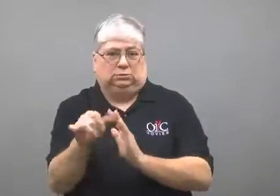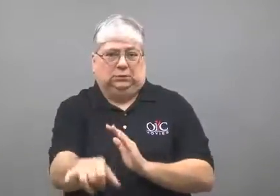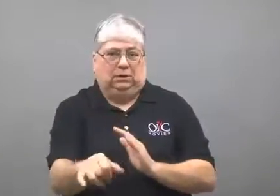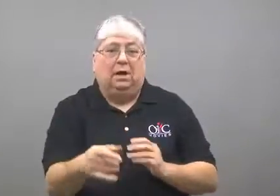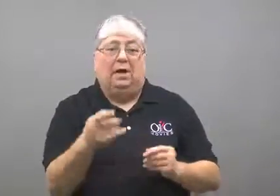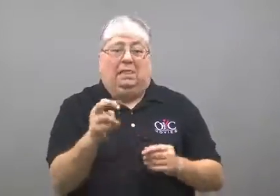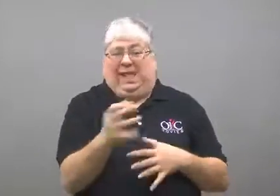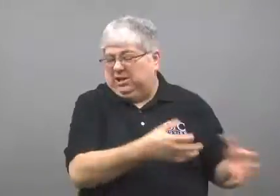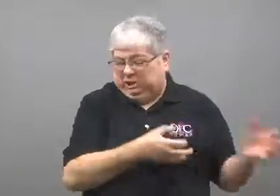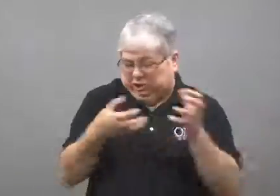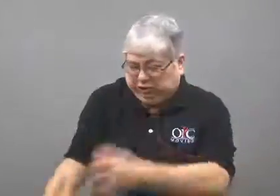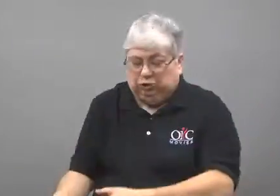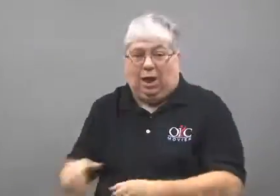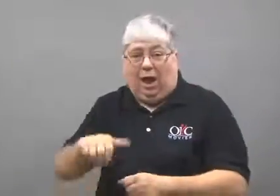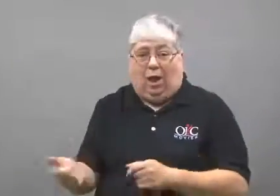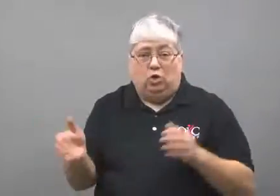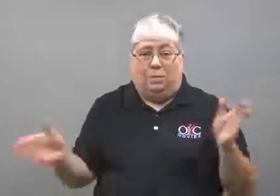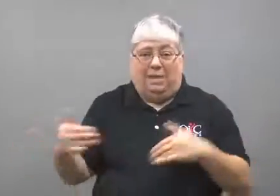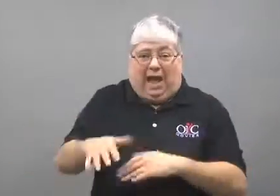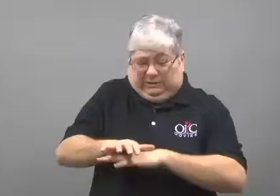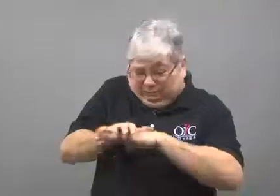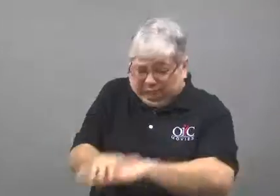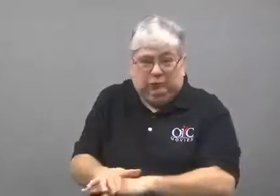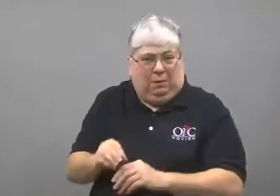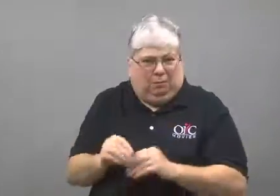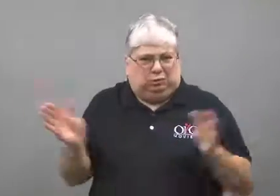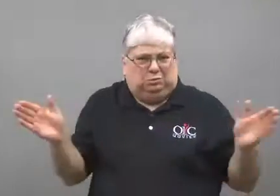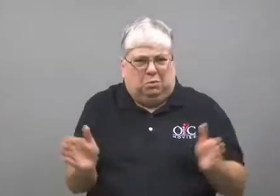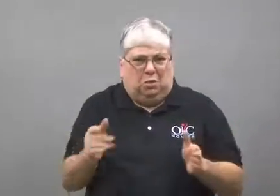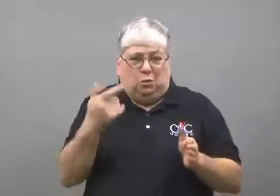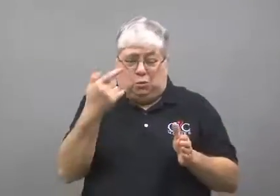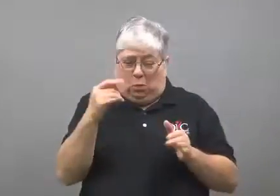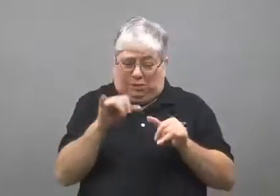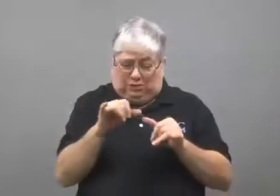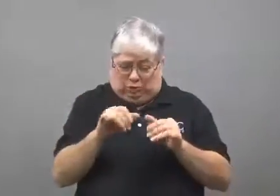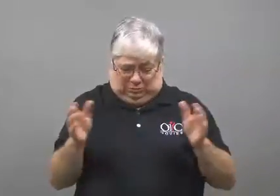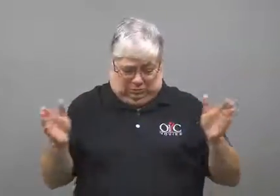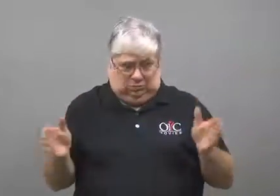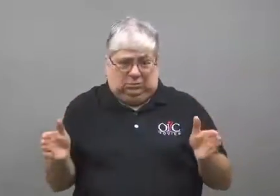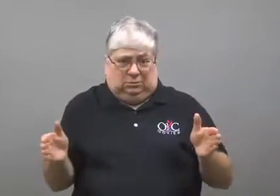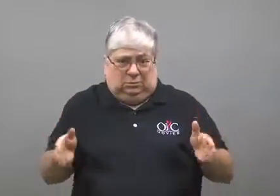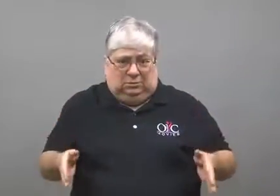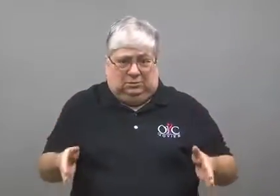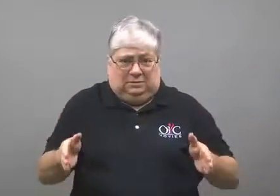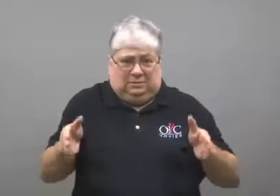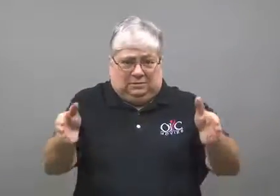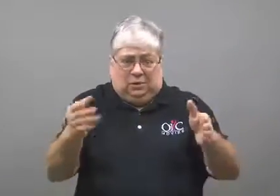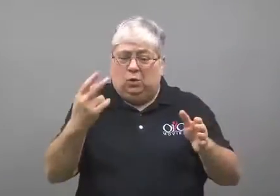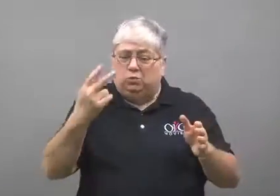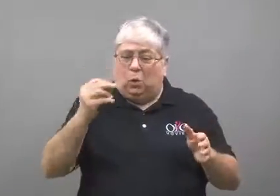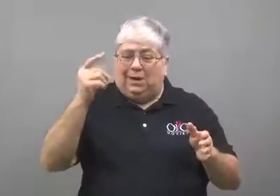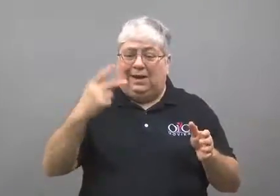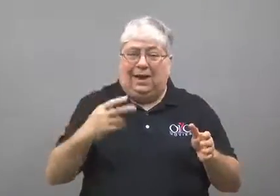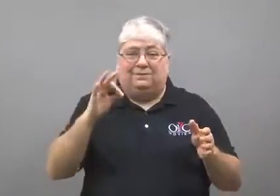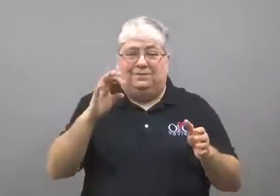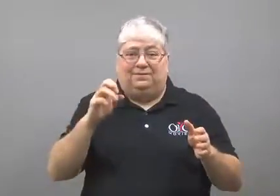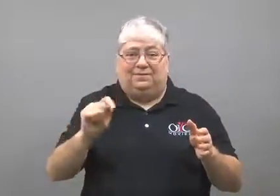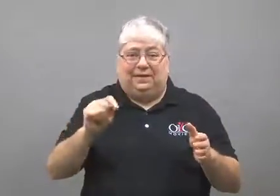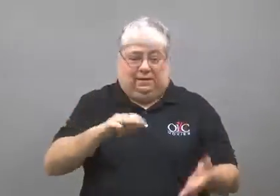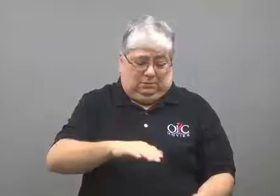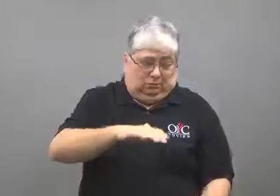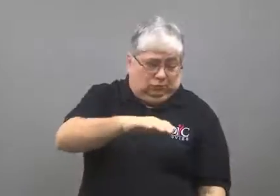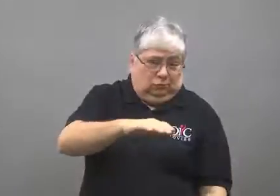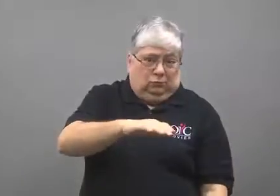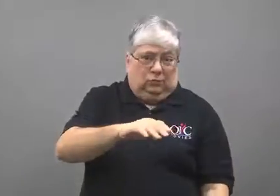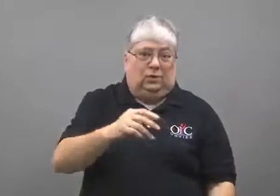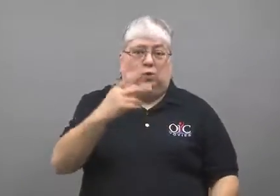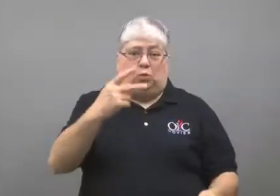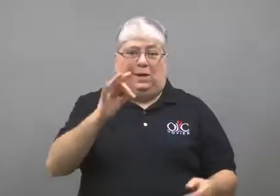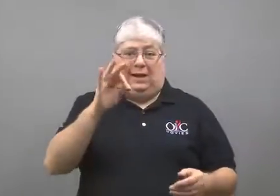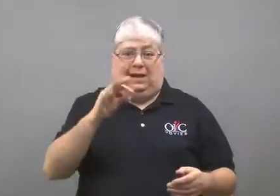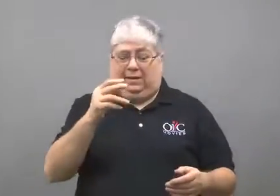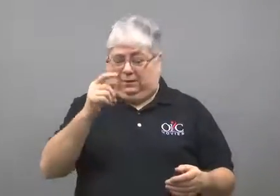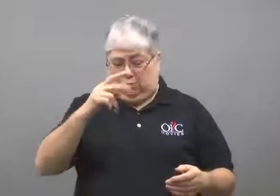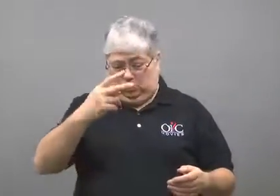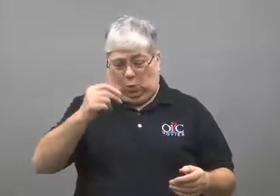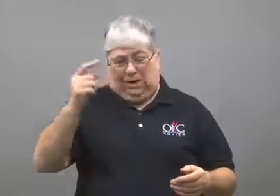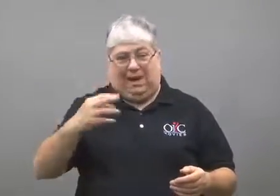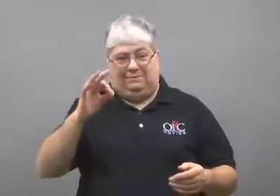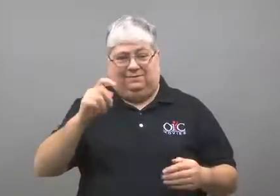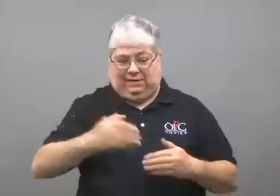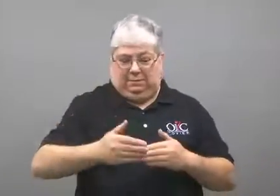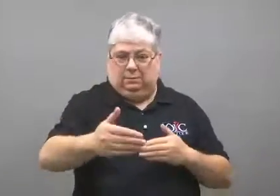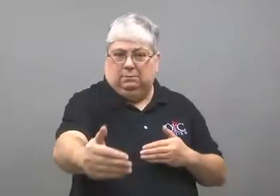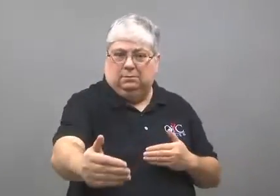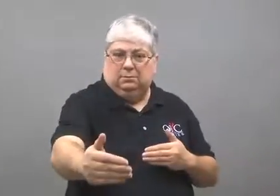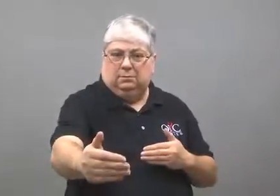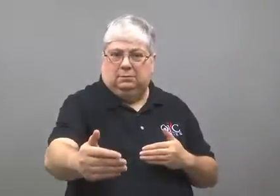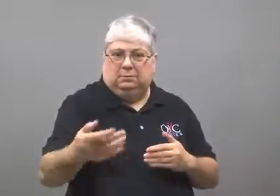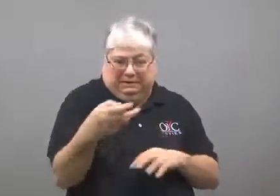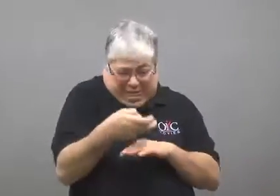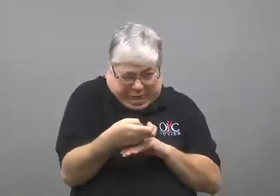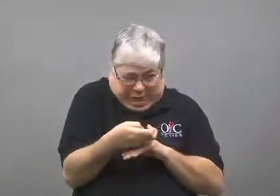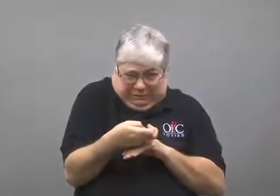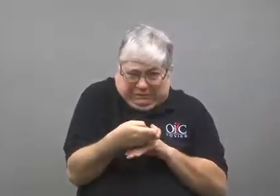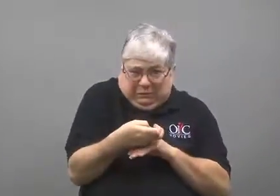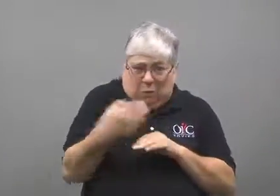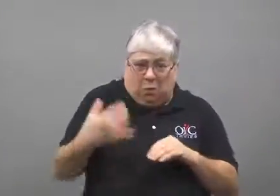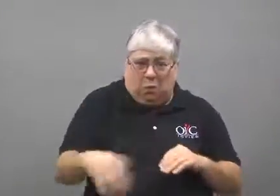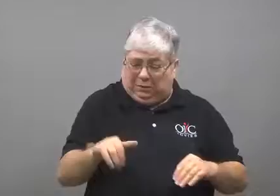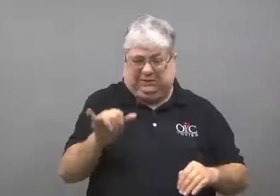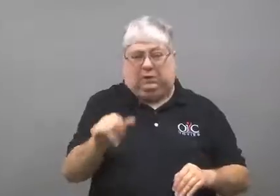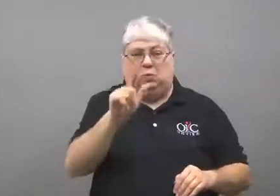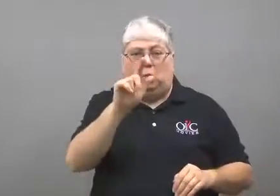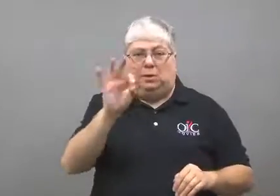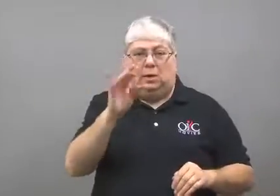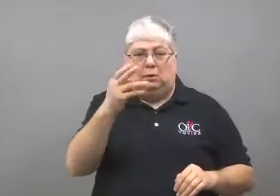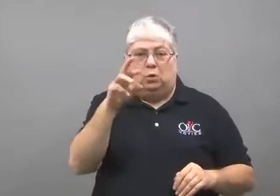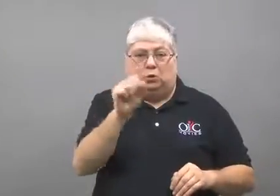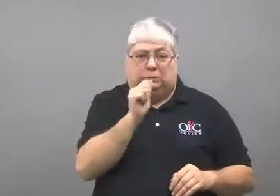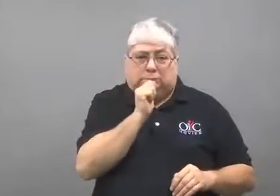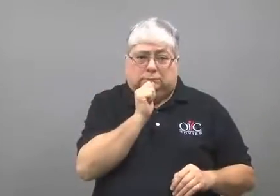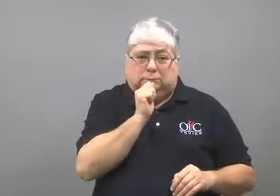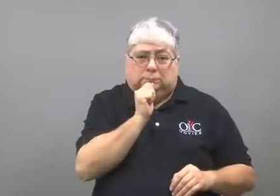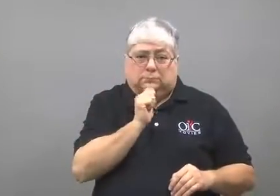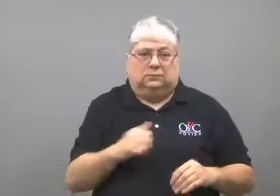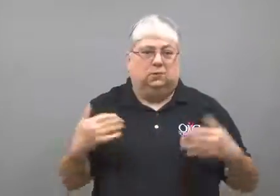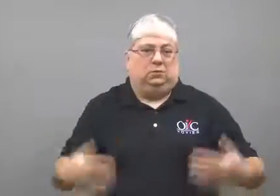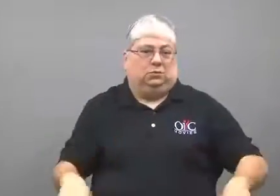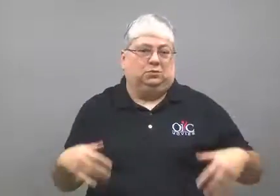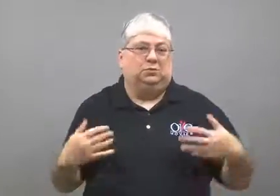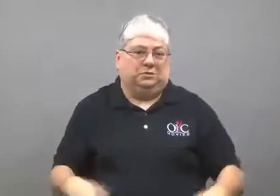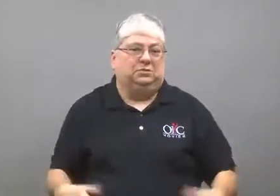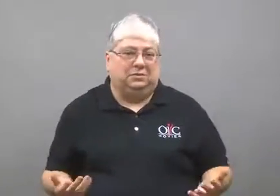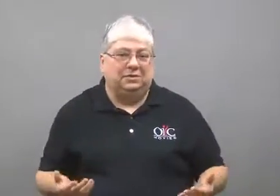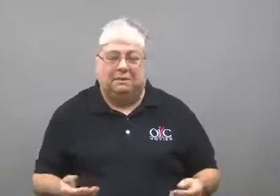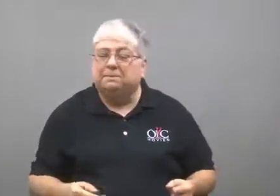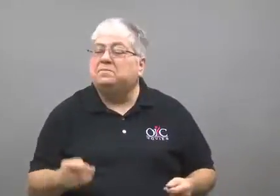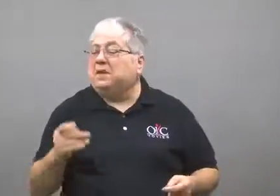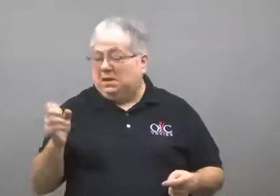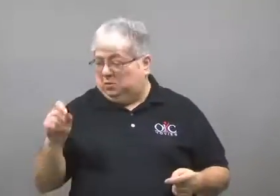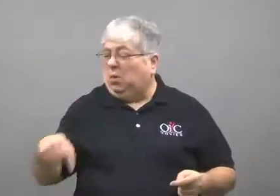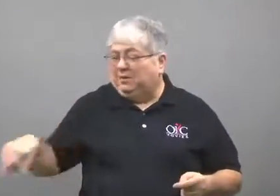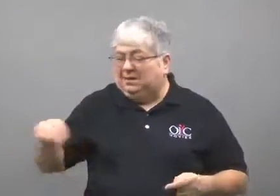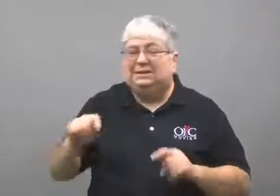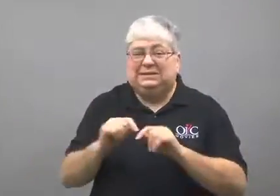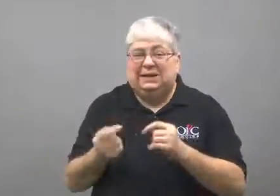Then he was put into a smaller box, 21 inches wide, 2.5 feet tall, and 2.5 feet long for 29 hours.